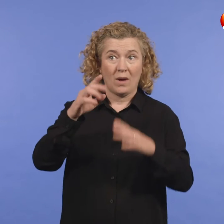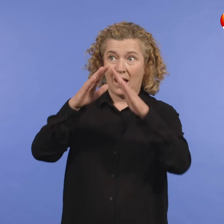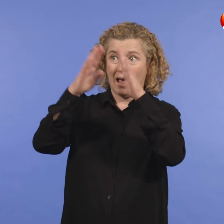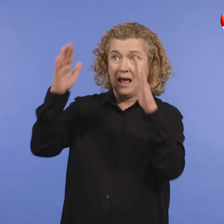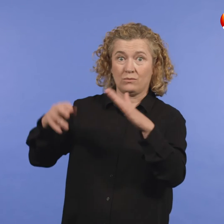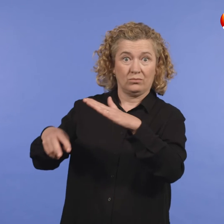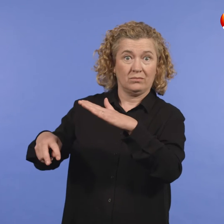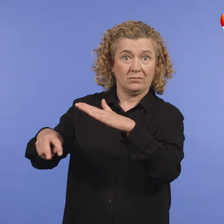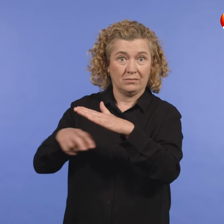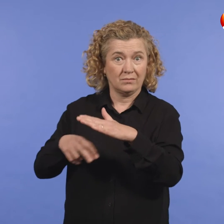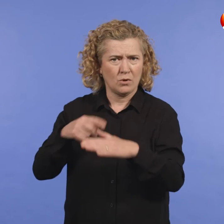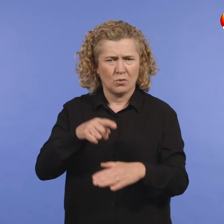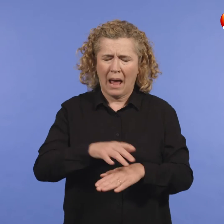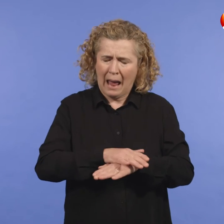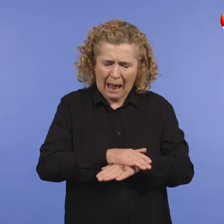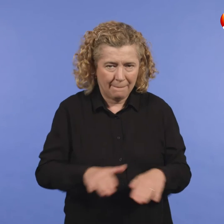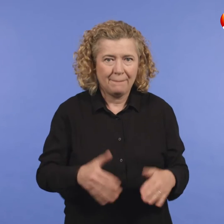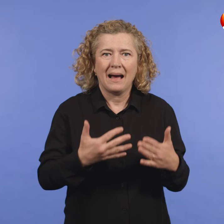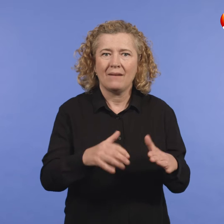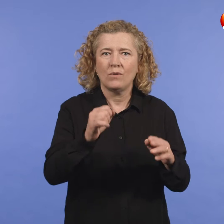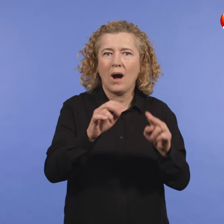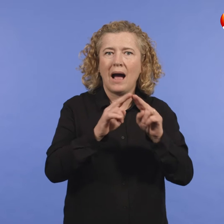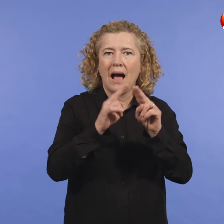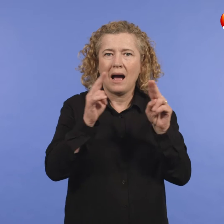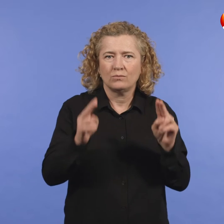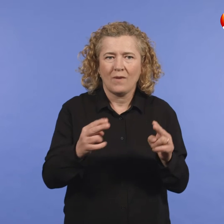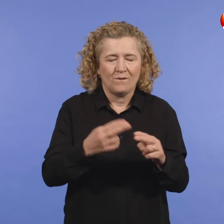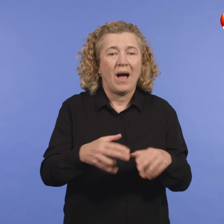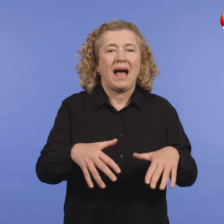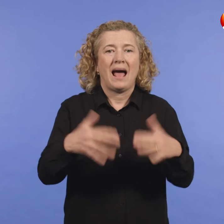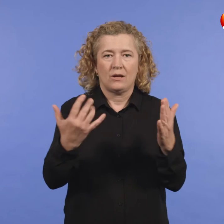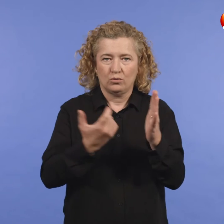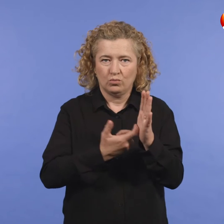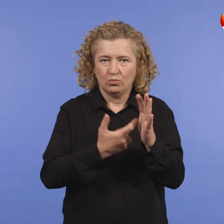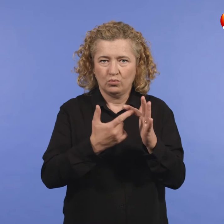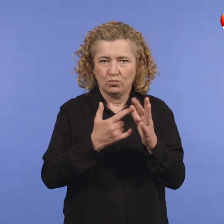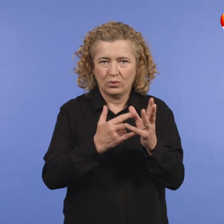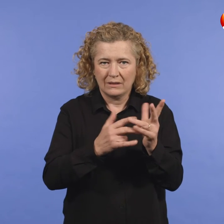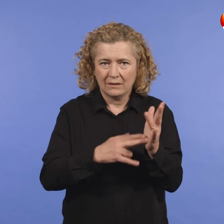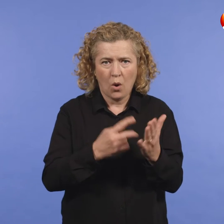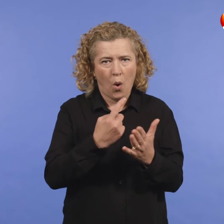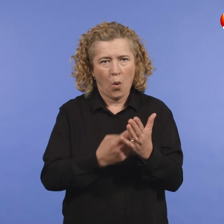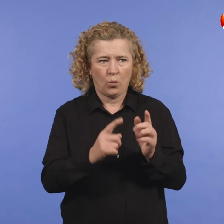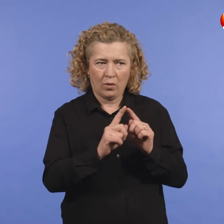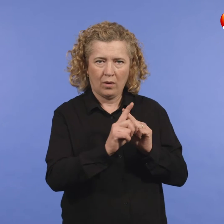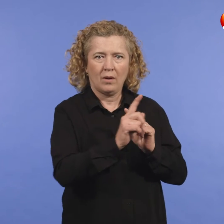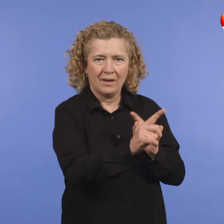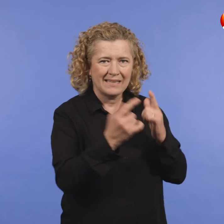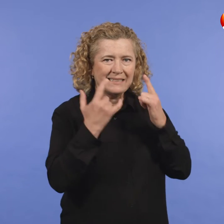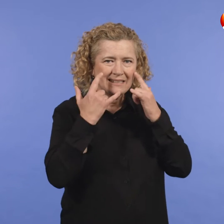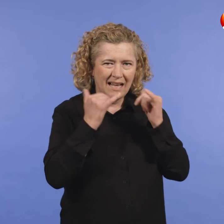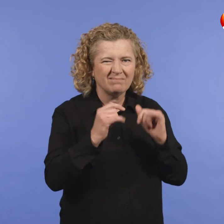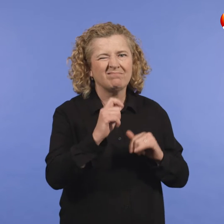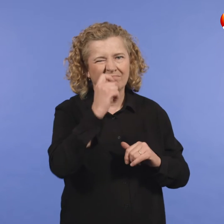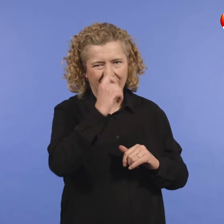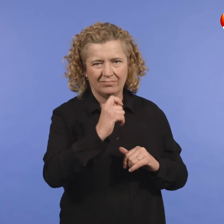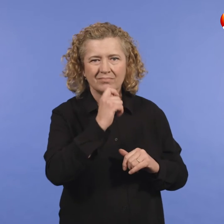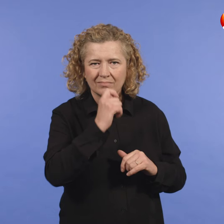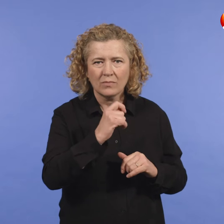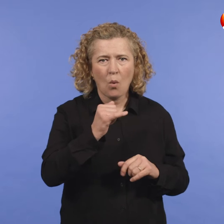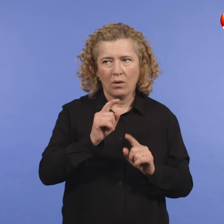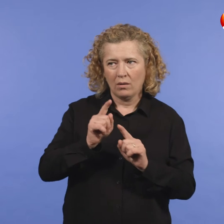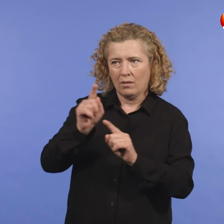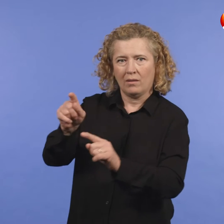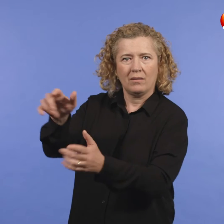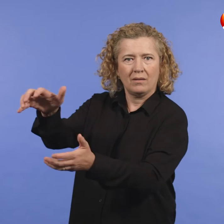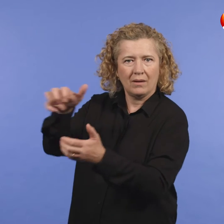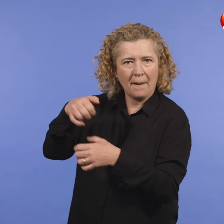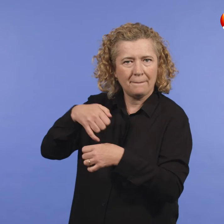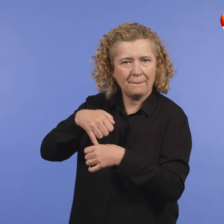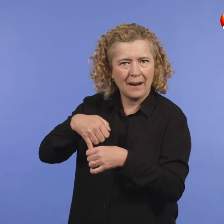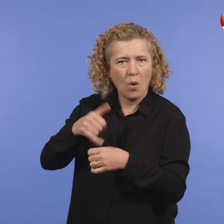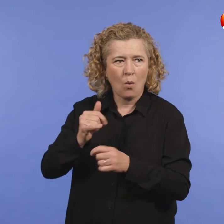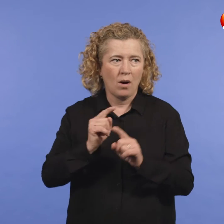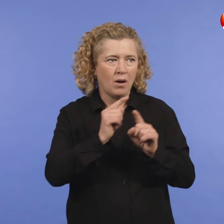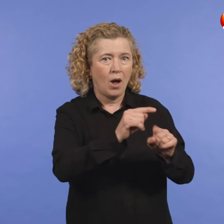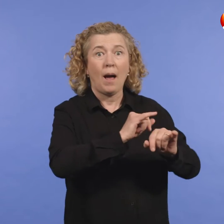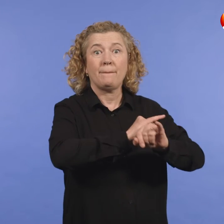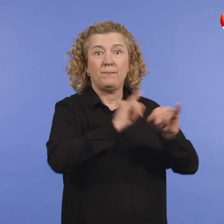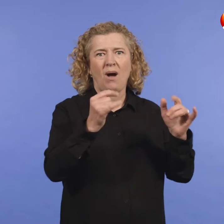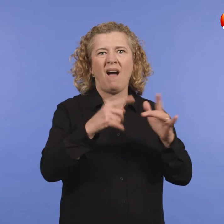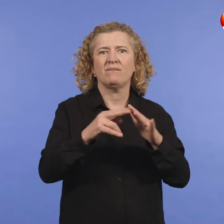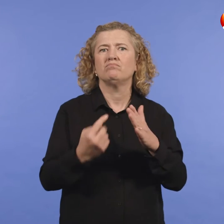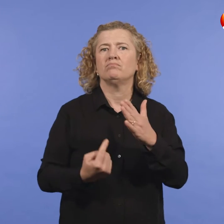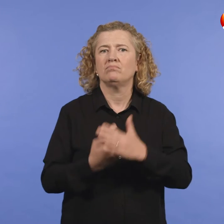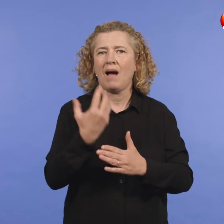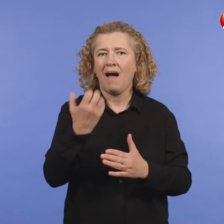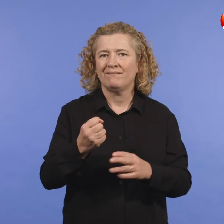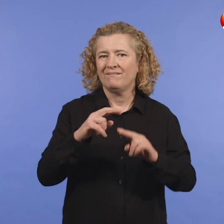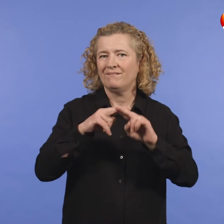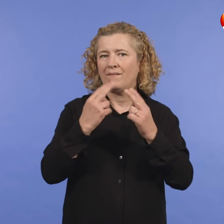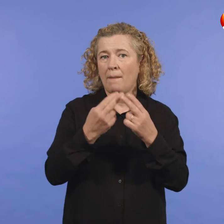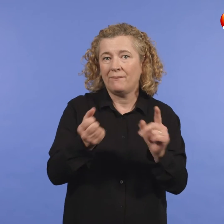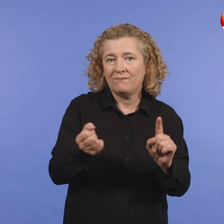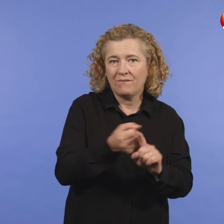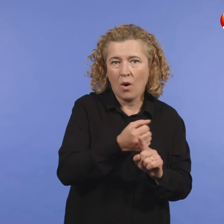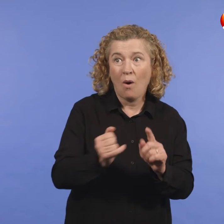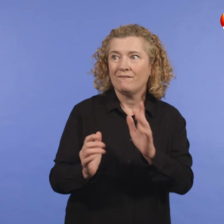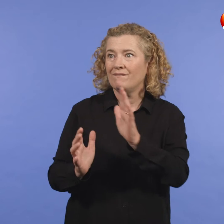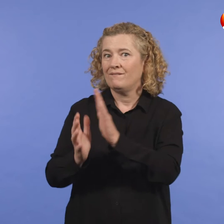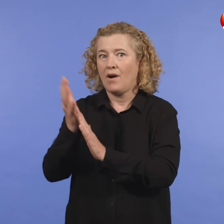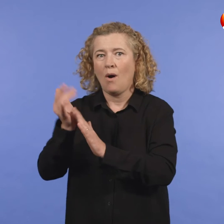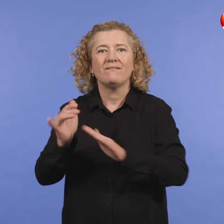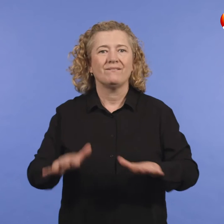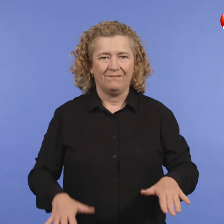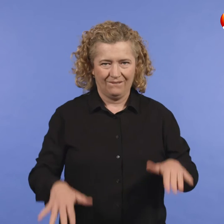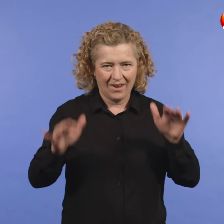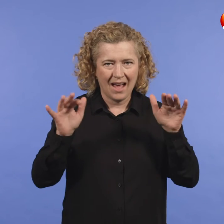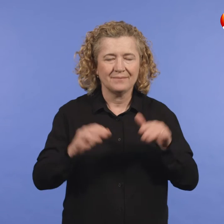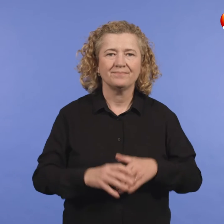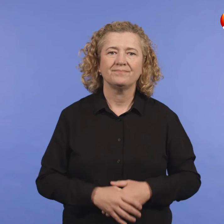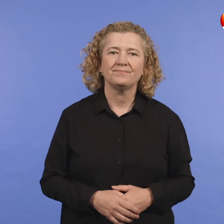While you are in isolation you can’t leave your house for any reason except to get tested, get medical supplies, or in an emergency (including family violence, fire or flood).